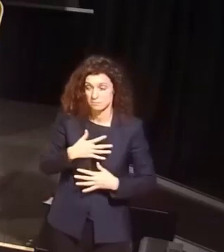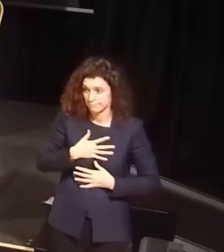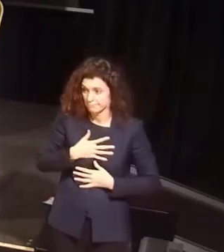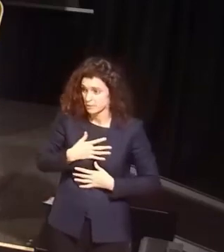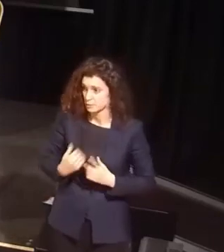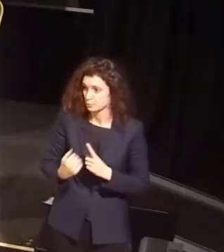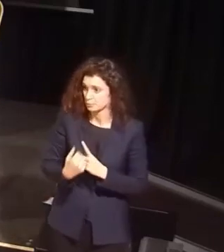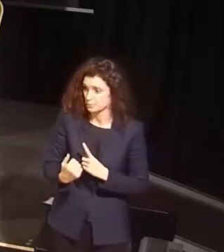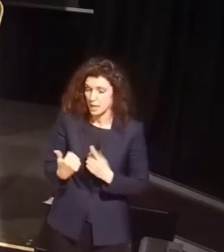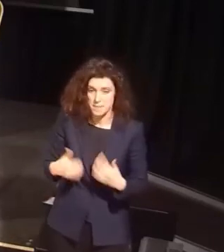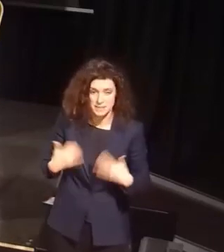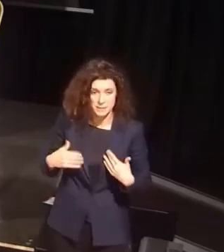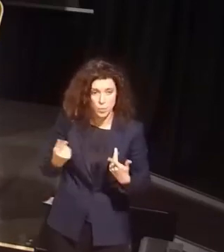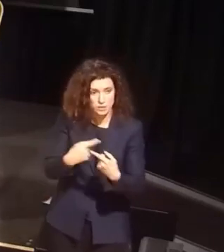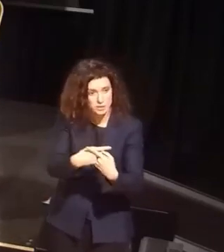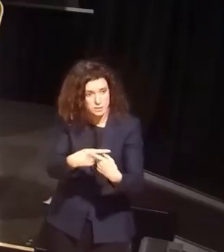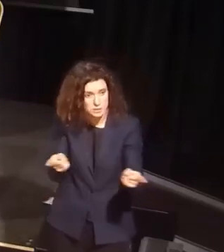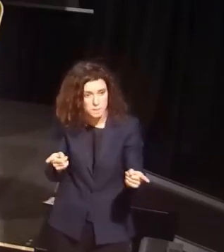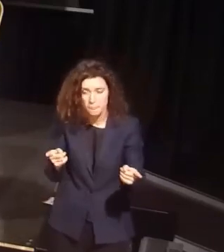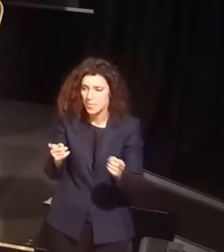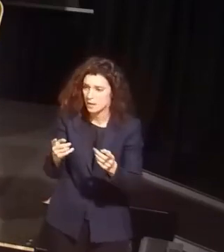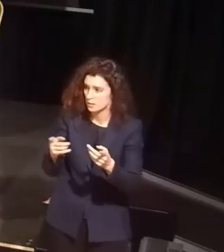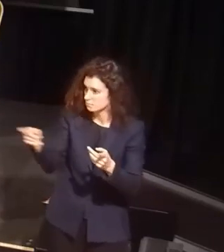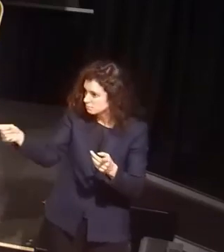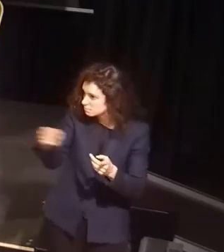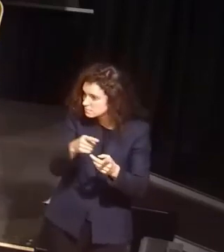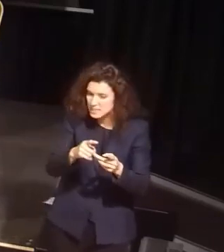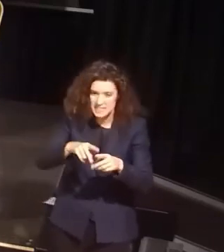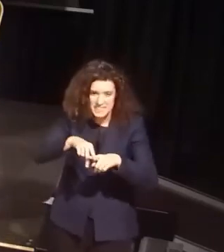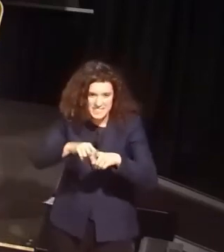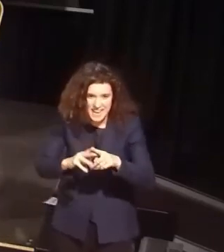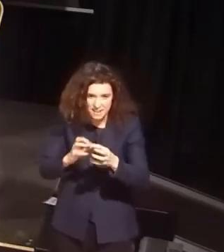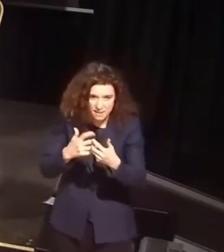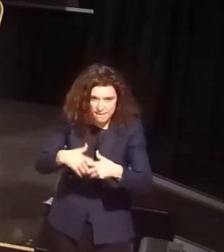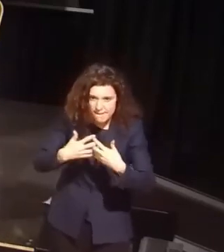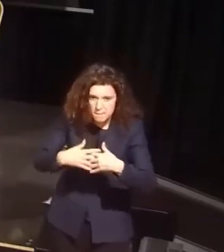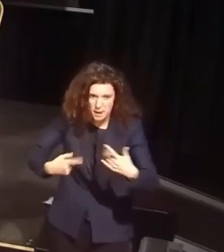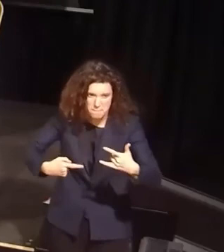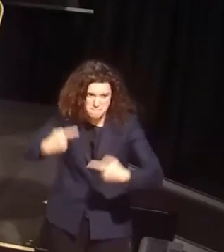are technically directly competing against other teams also in this room.